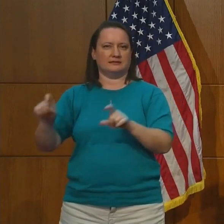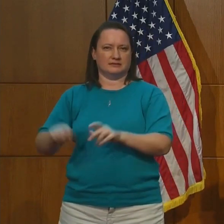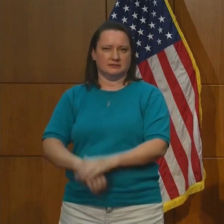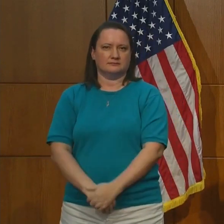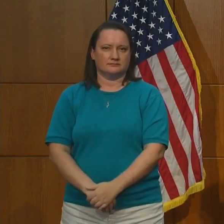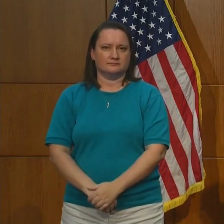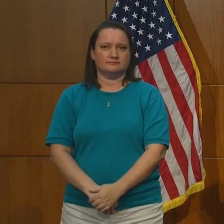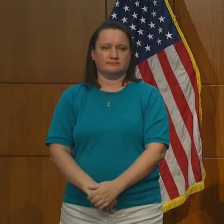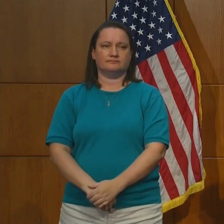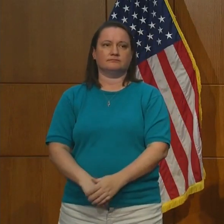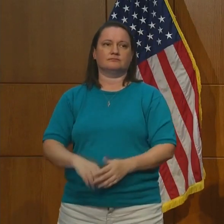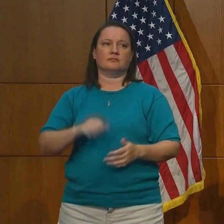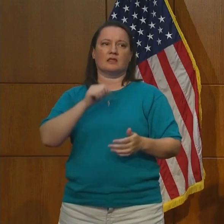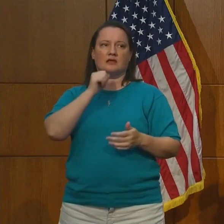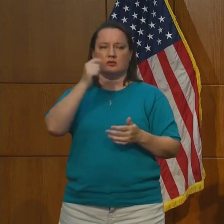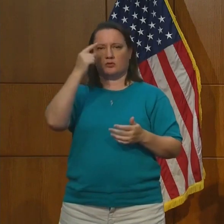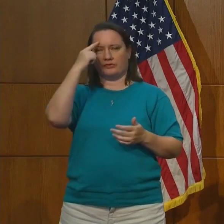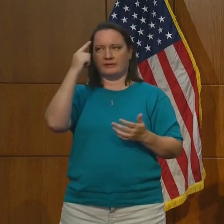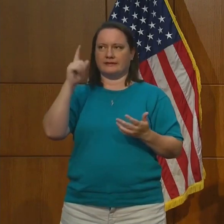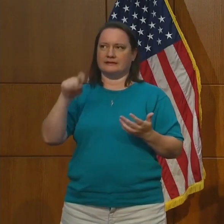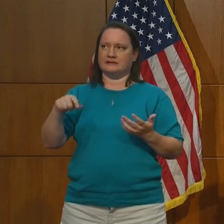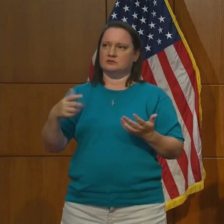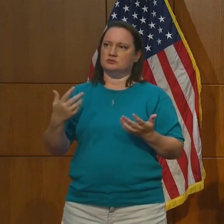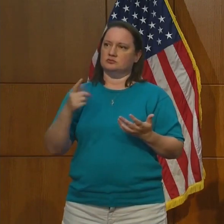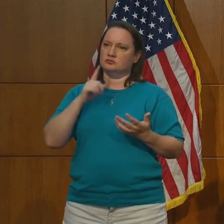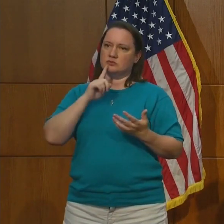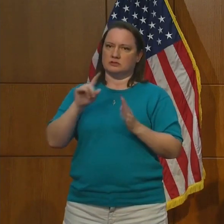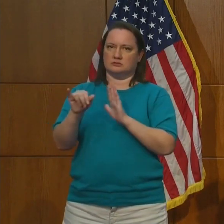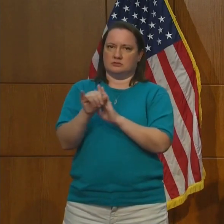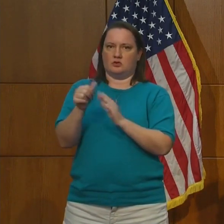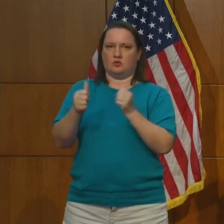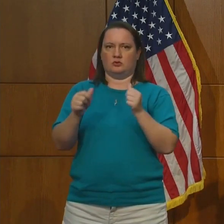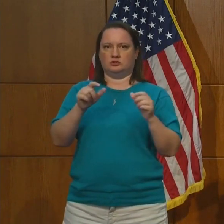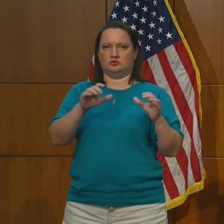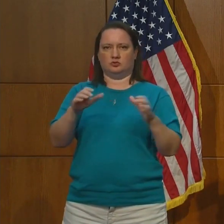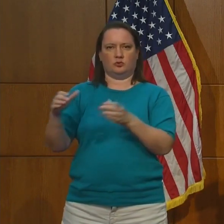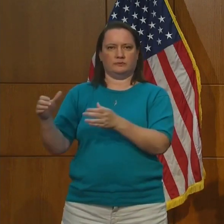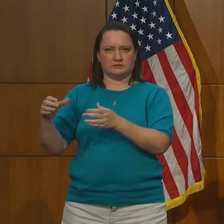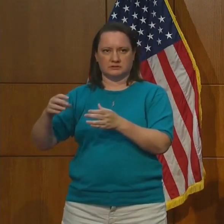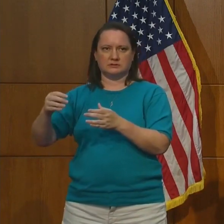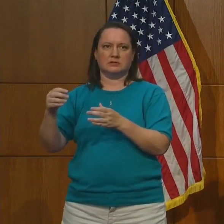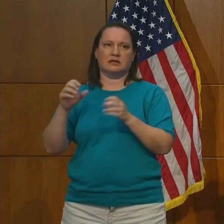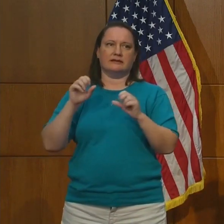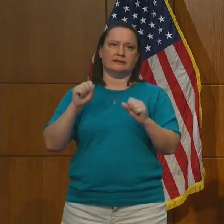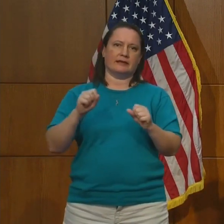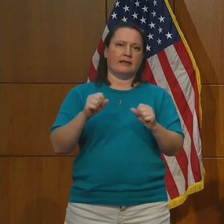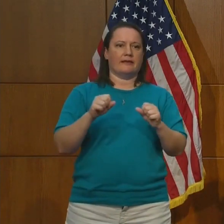AND I THINK SHOULD BE TO ALL OF US IS. ARE YOU. AND I DON'T